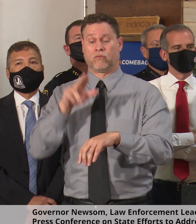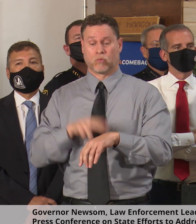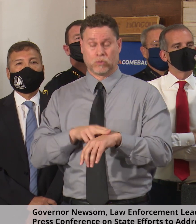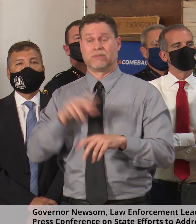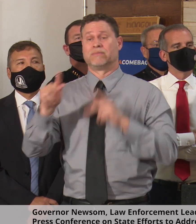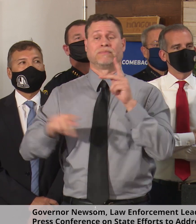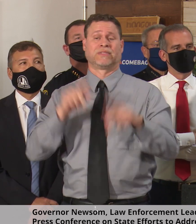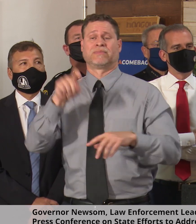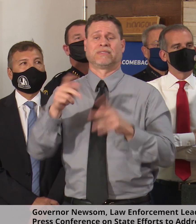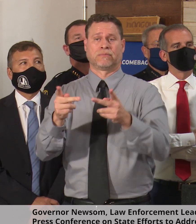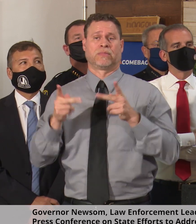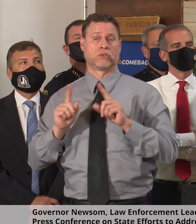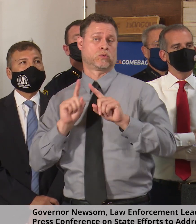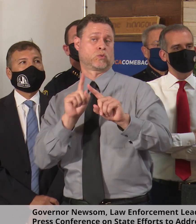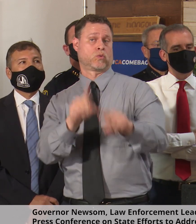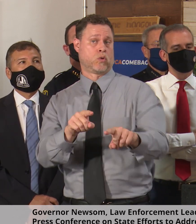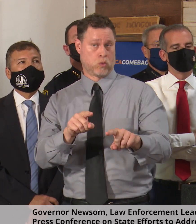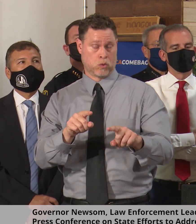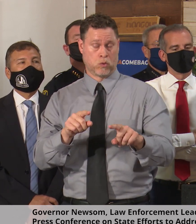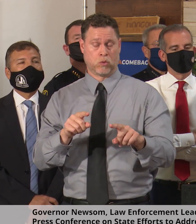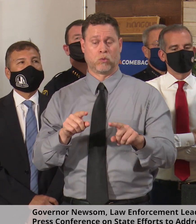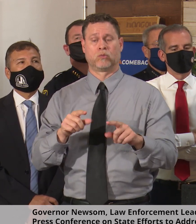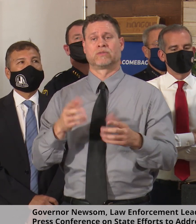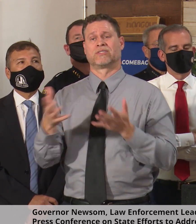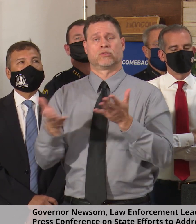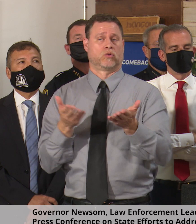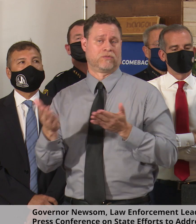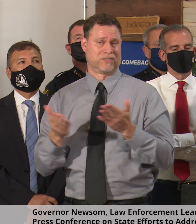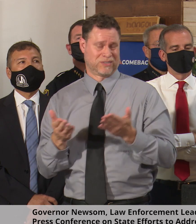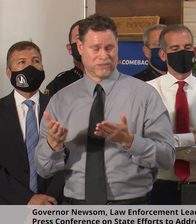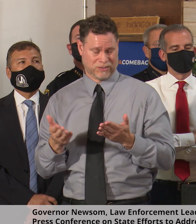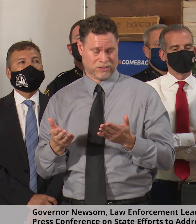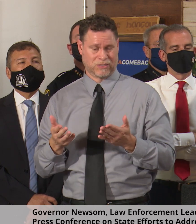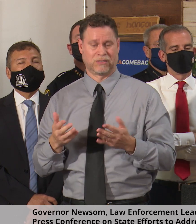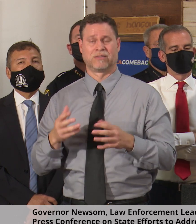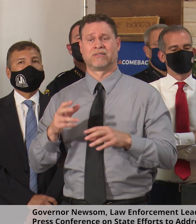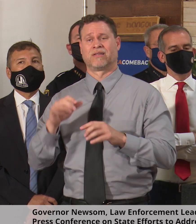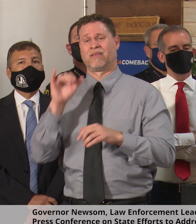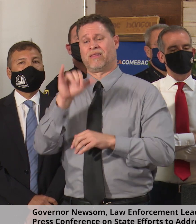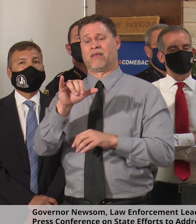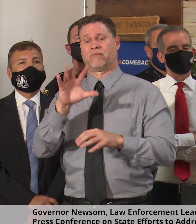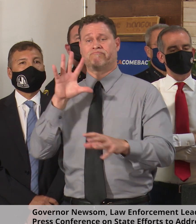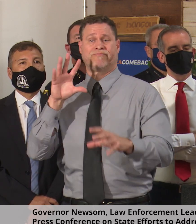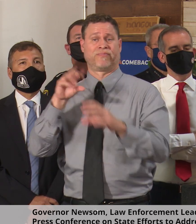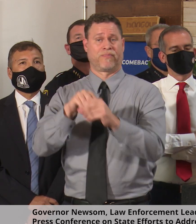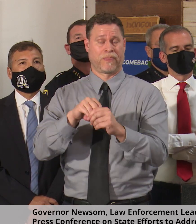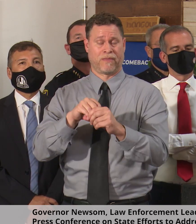need a place to go and they need a place to go to get services and so this investment and the